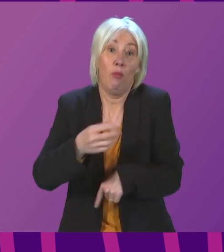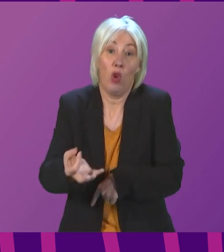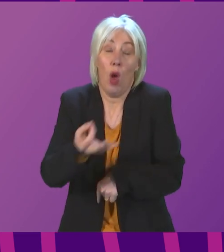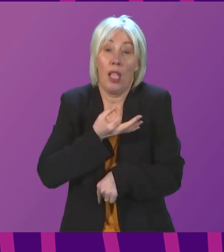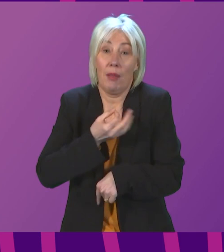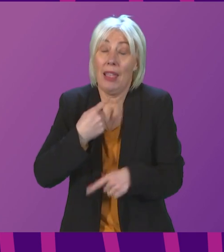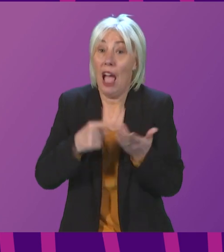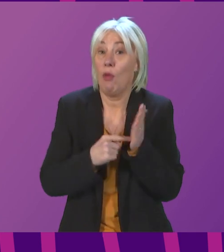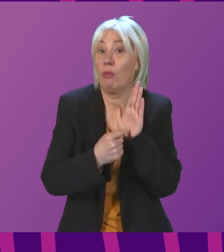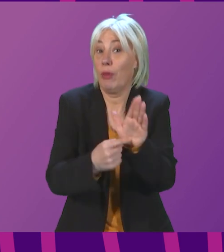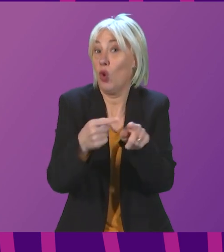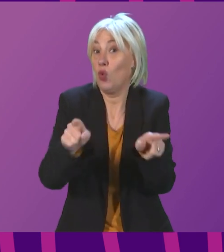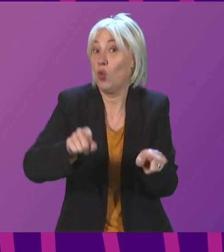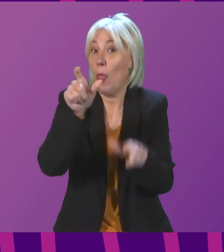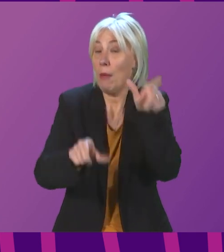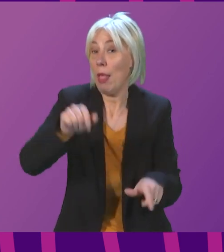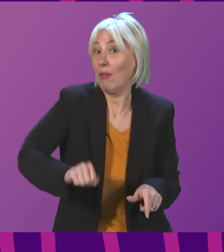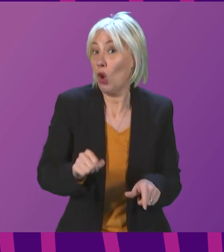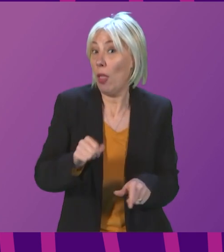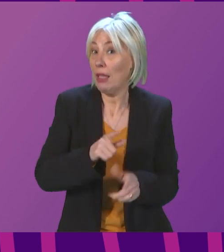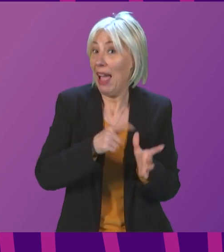I am not so sure that Anas Sarwar will be quite so keen.